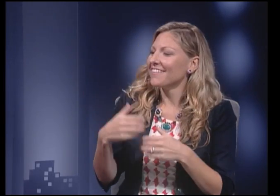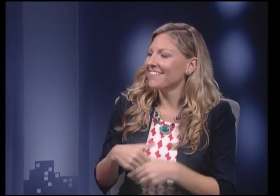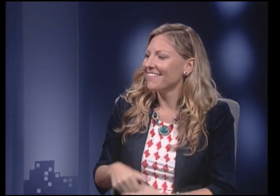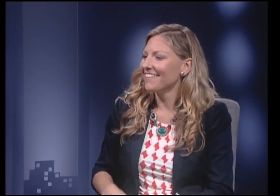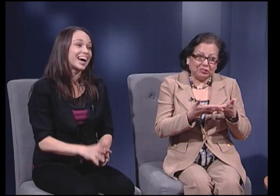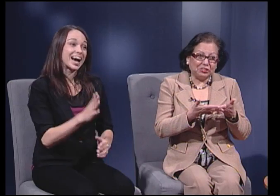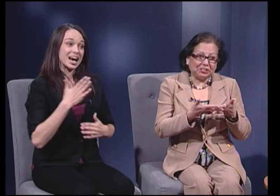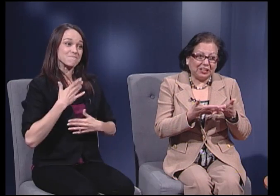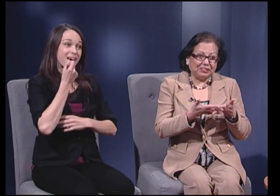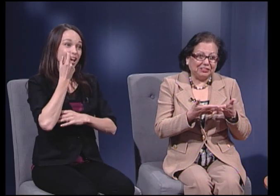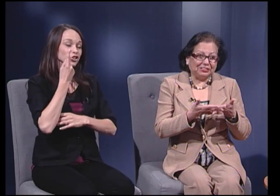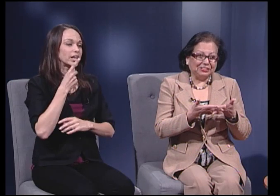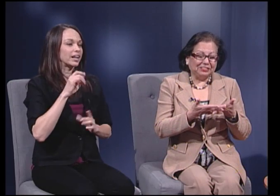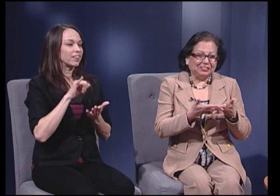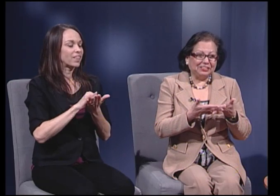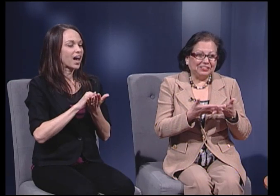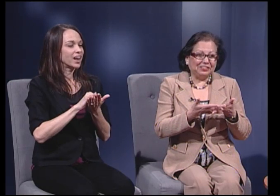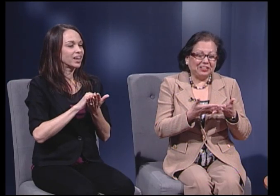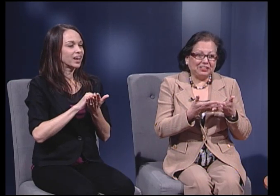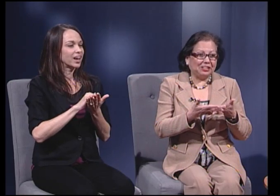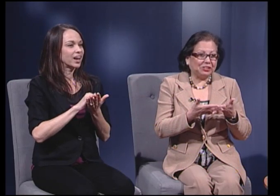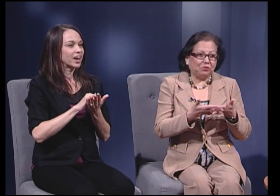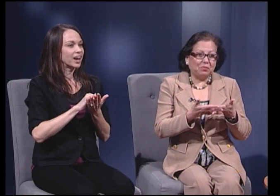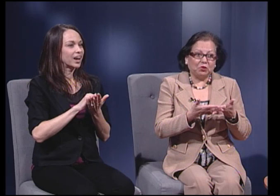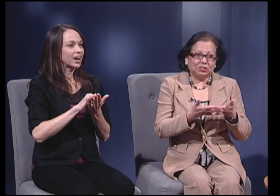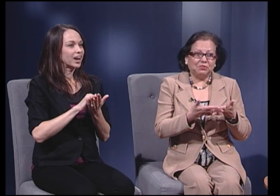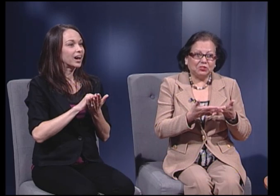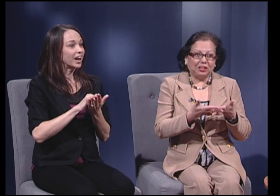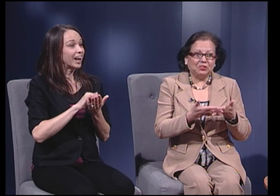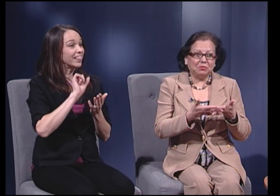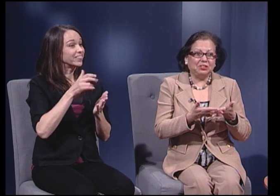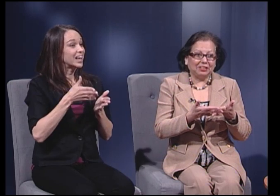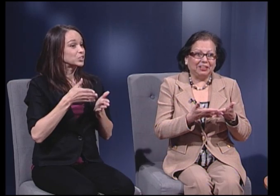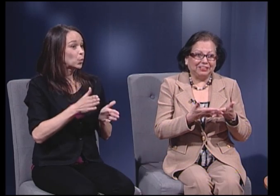And it's my understanding that that's the way most of us are now communicating.